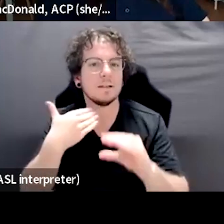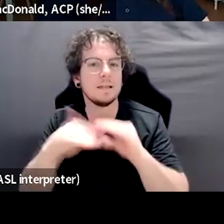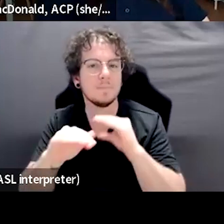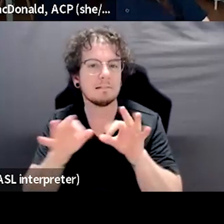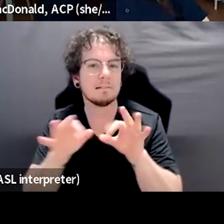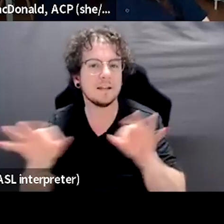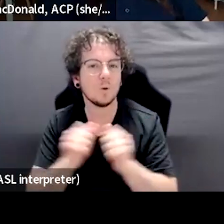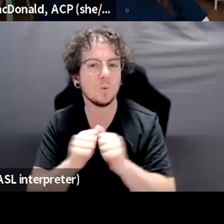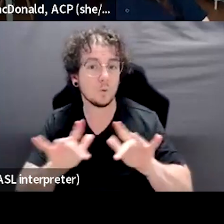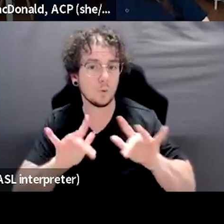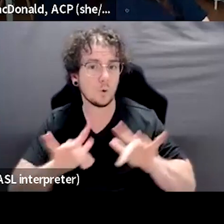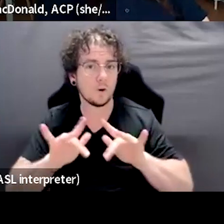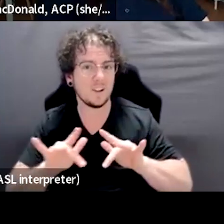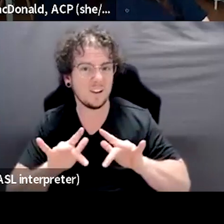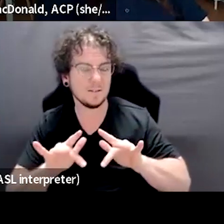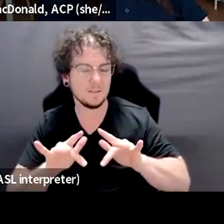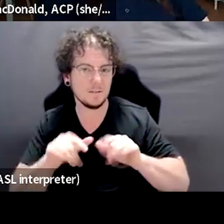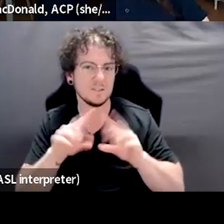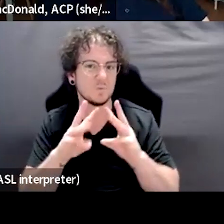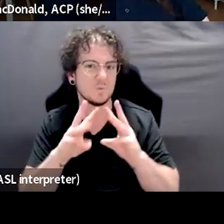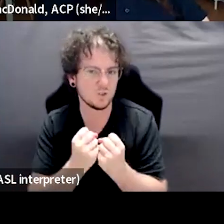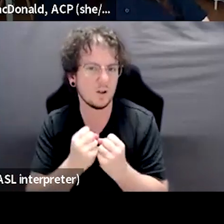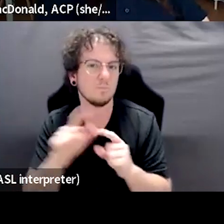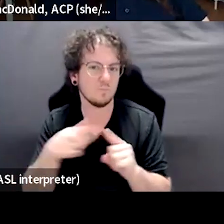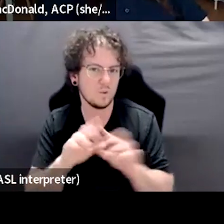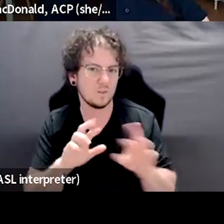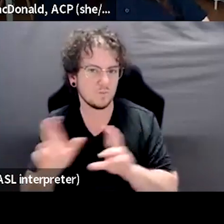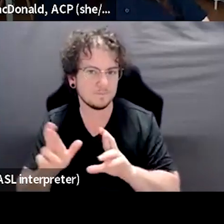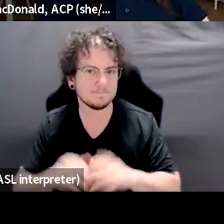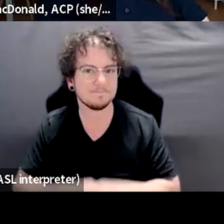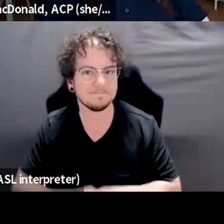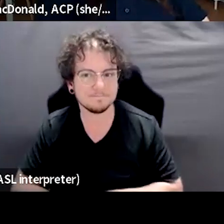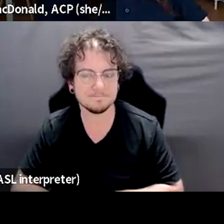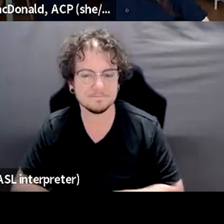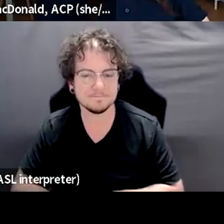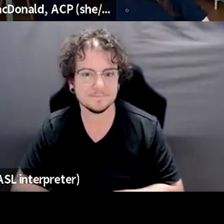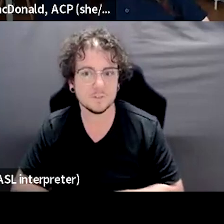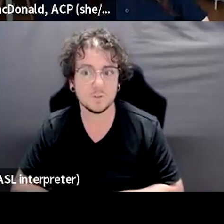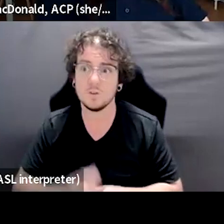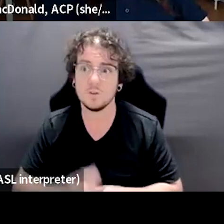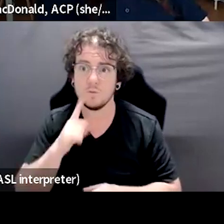this session as soon as it's available. To all of our attendees, we do invite you